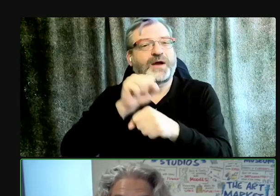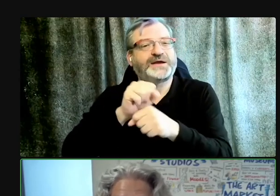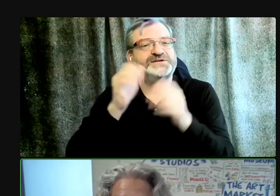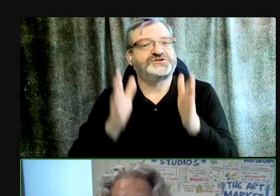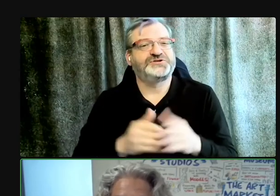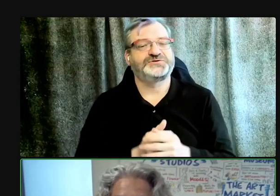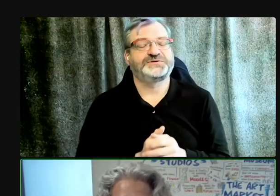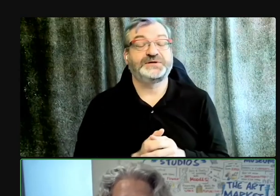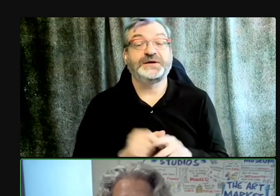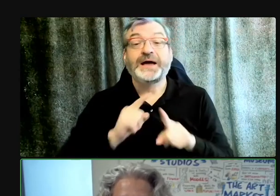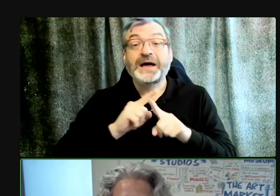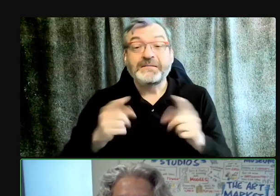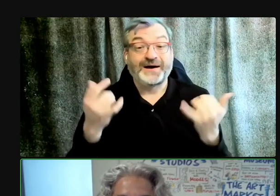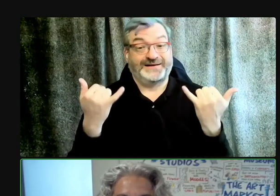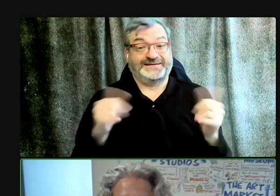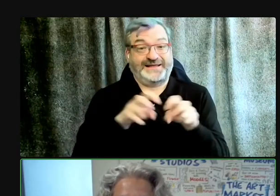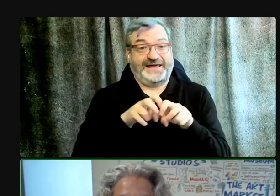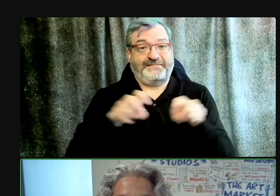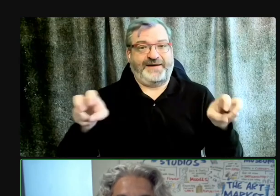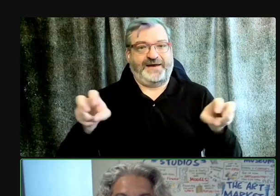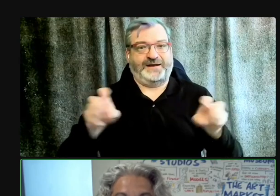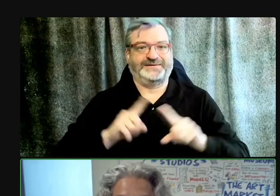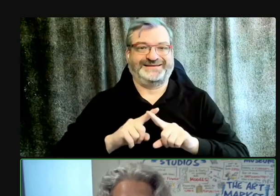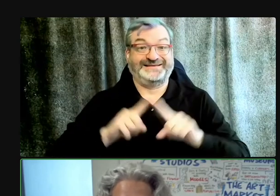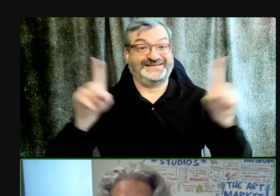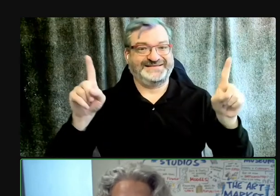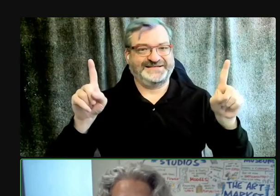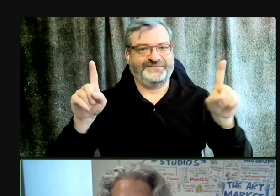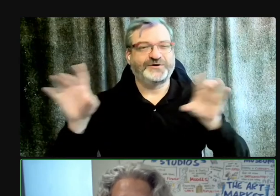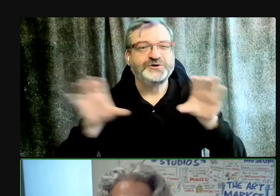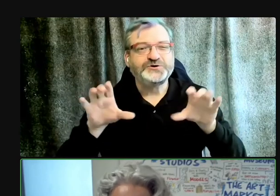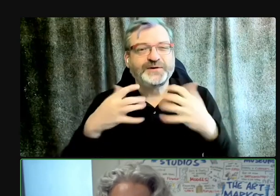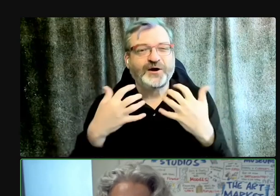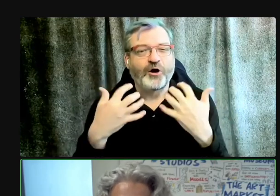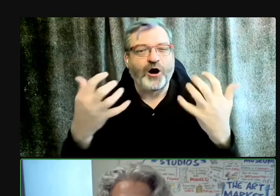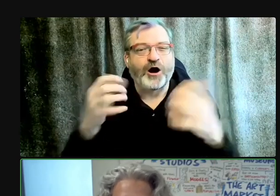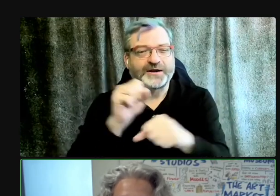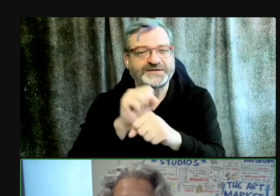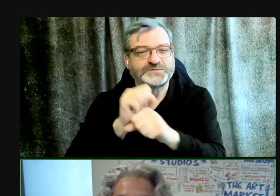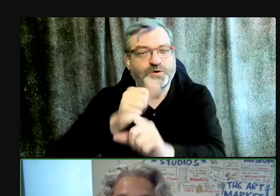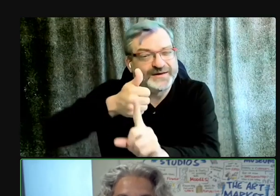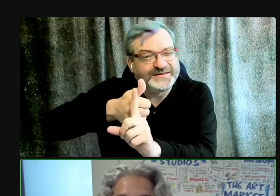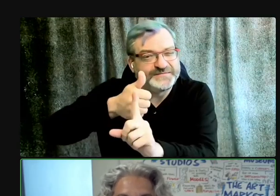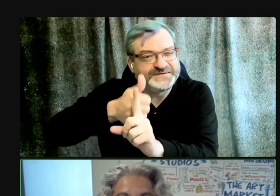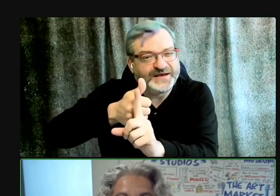and really exciting work with audiences themselves centering the need to address